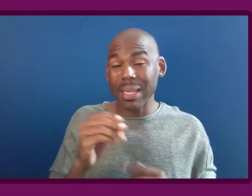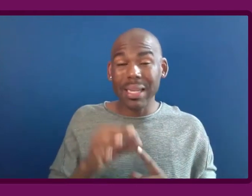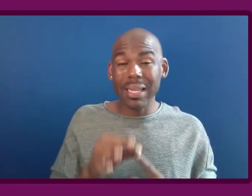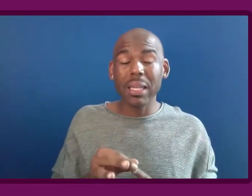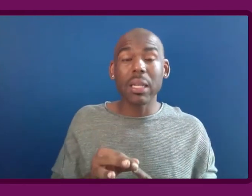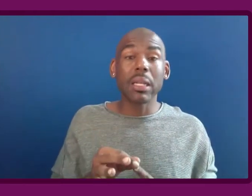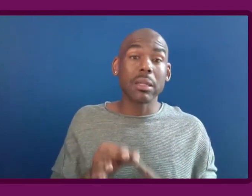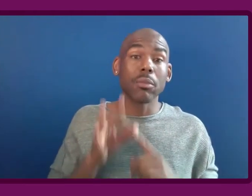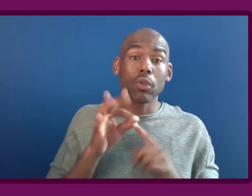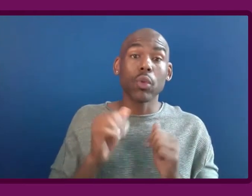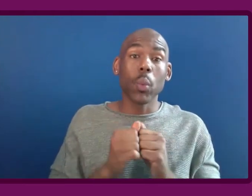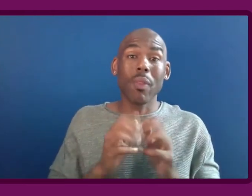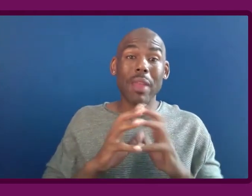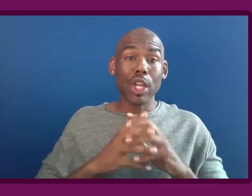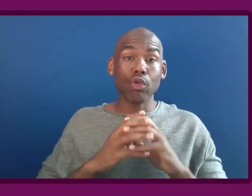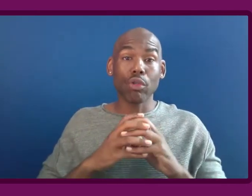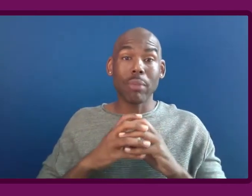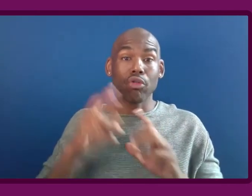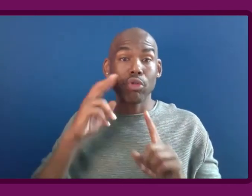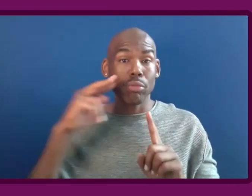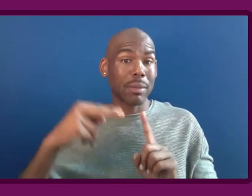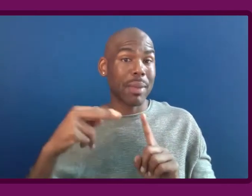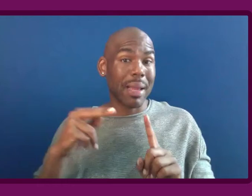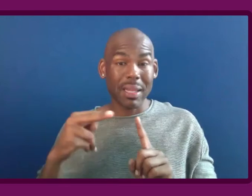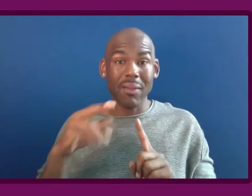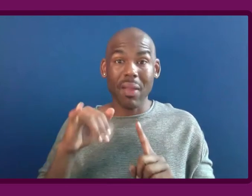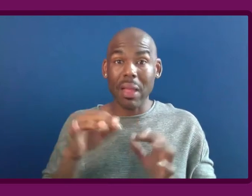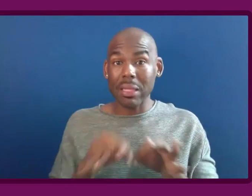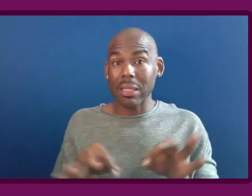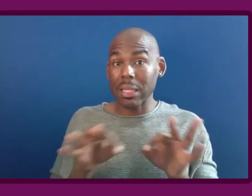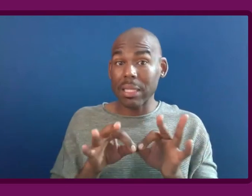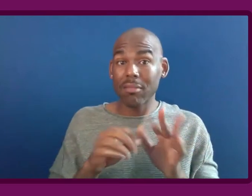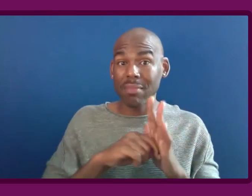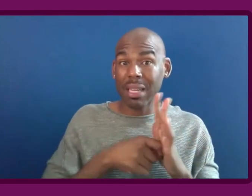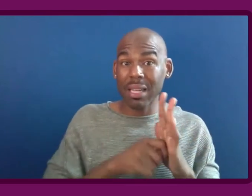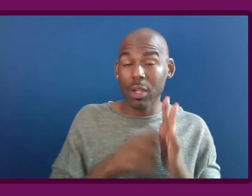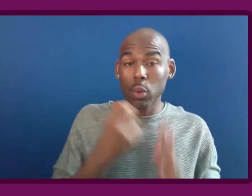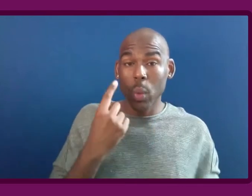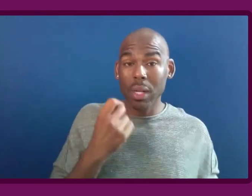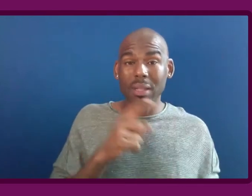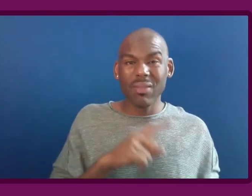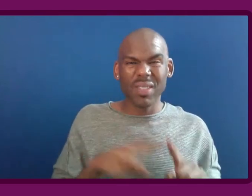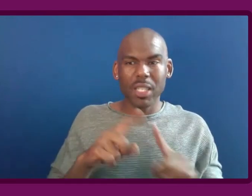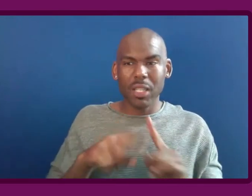Especially with a very intersectional perspective. To me, that's key to understanding our different